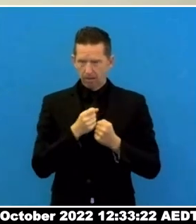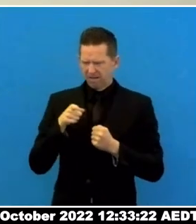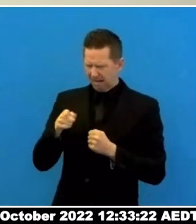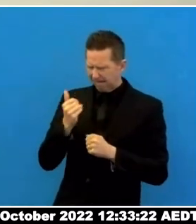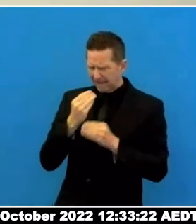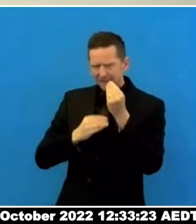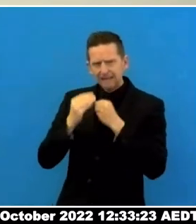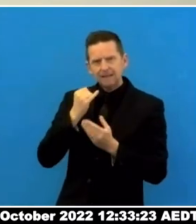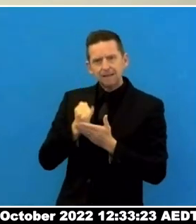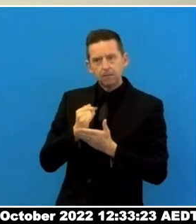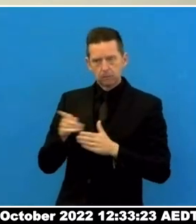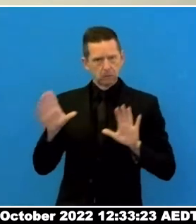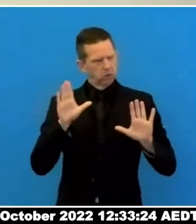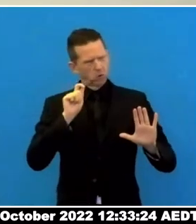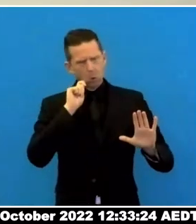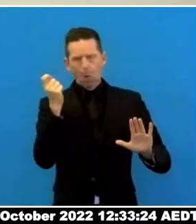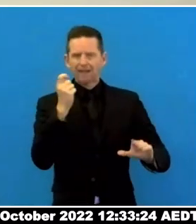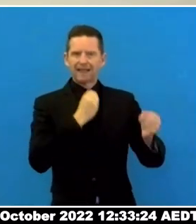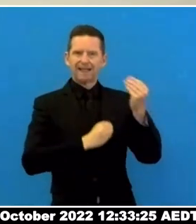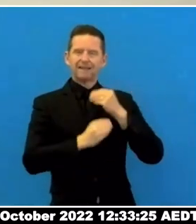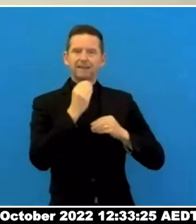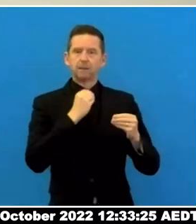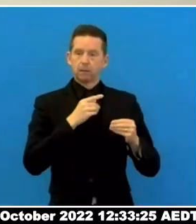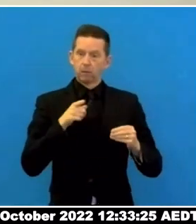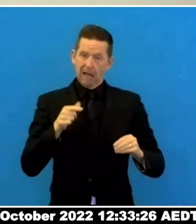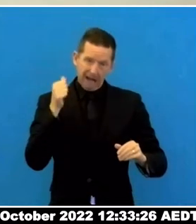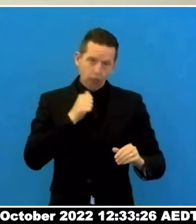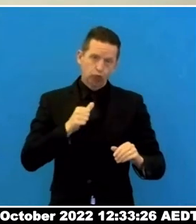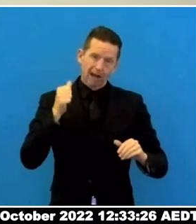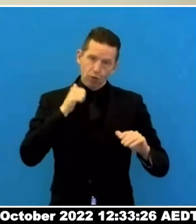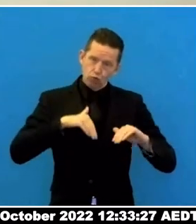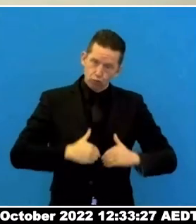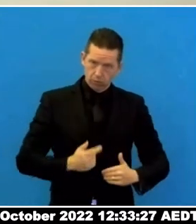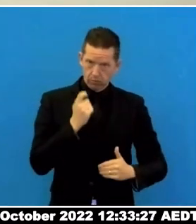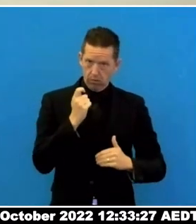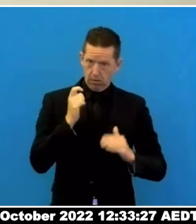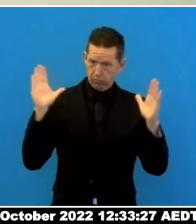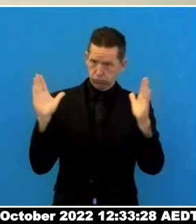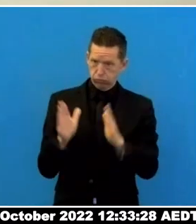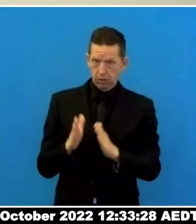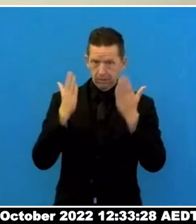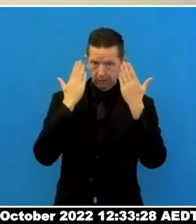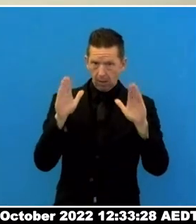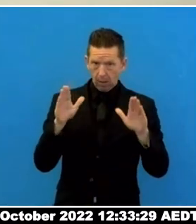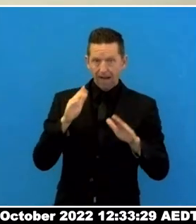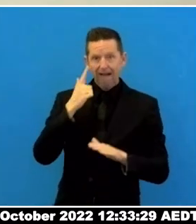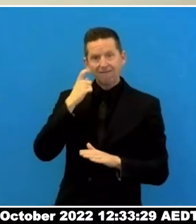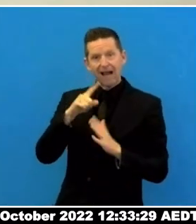She refused to eat to the level that she was close to dying. And it became evident through our work she didn't have a eating disorder;